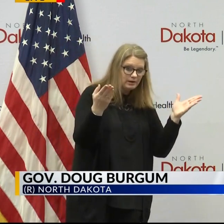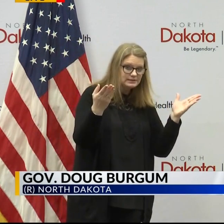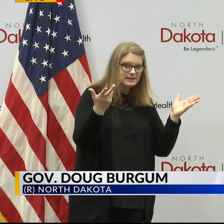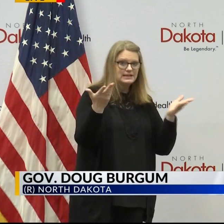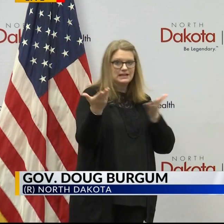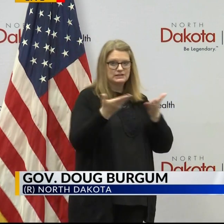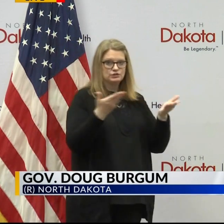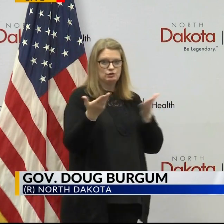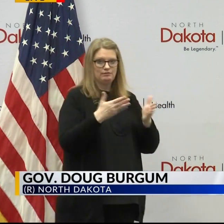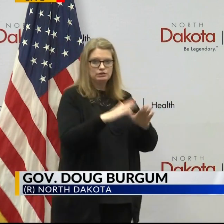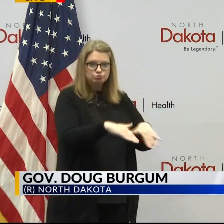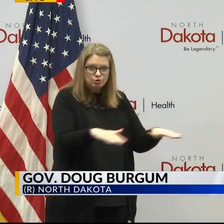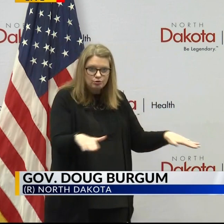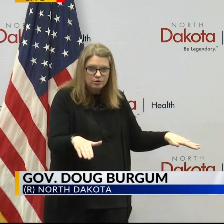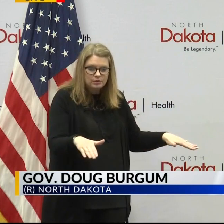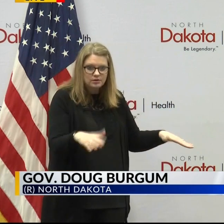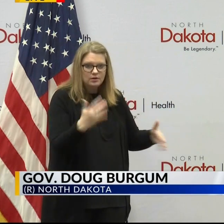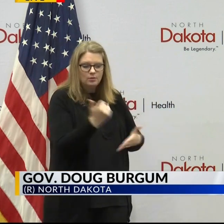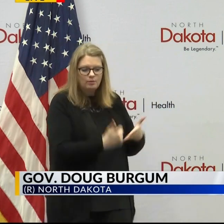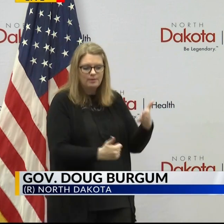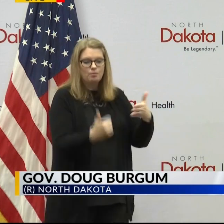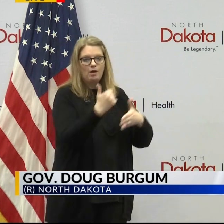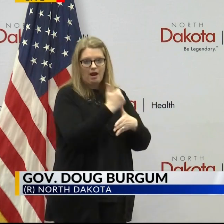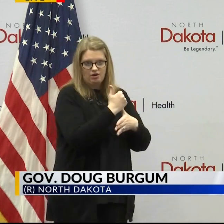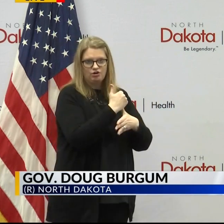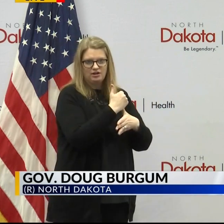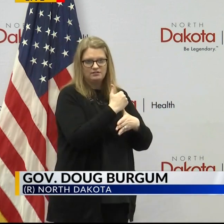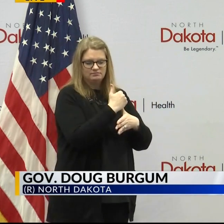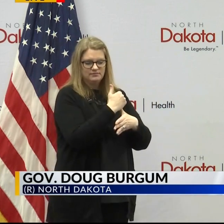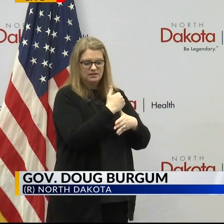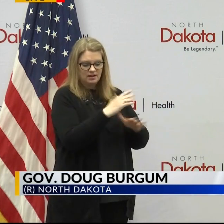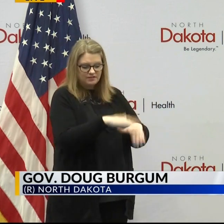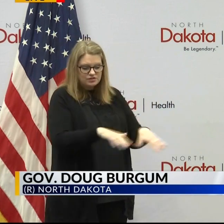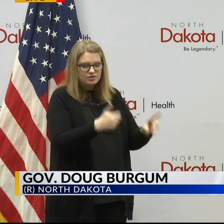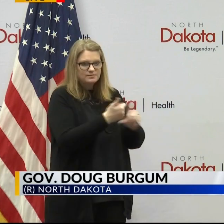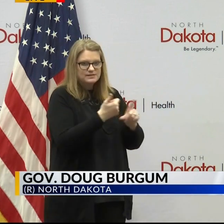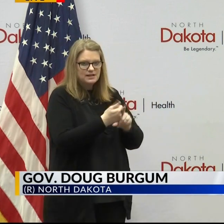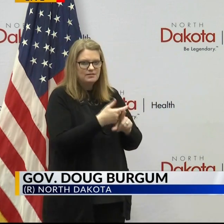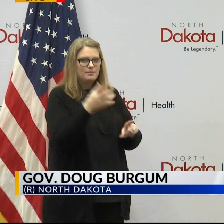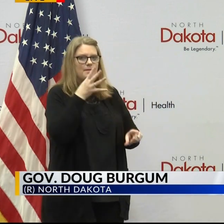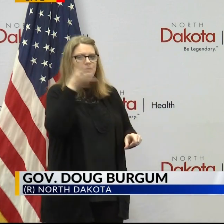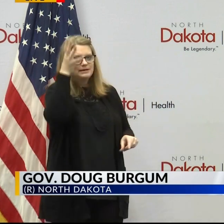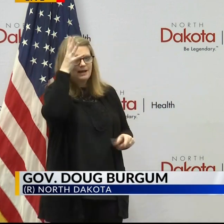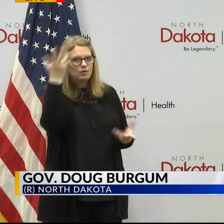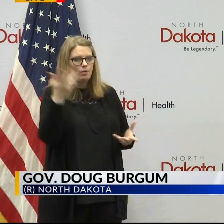STAYING OPEN OR HAVE TO CLOSE. AND AGAIN, ONLY PROGRAMS THAT CONTINUE TO BE OPEN AND SERVE